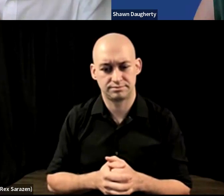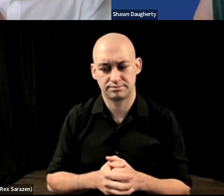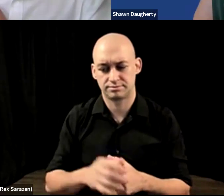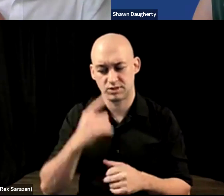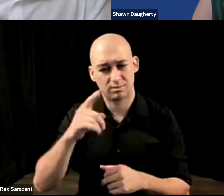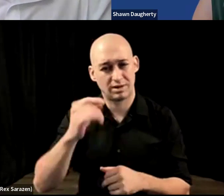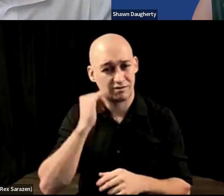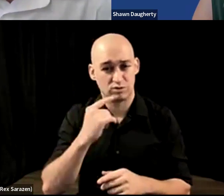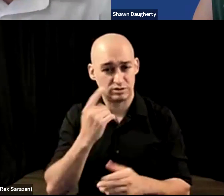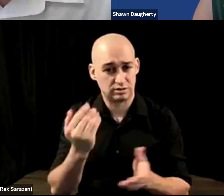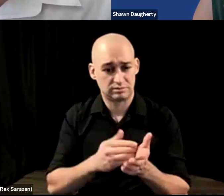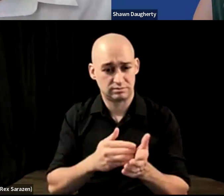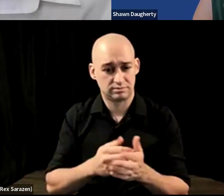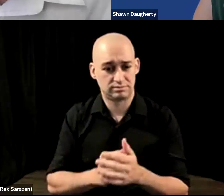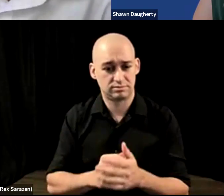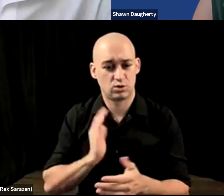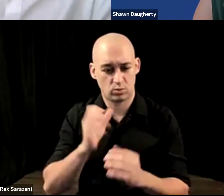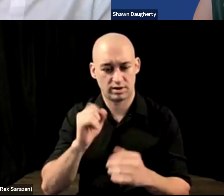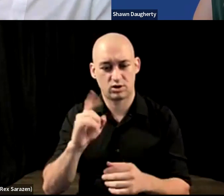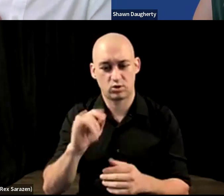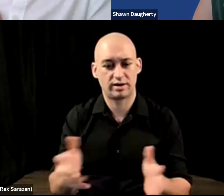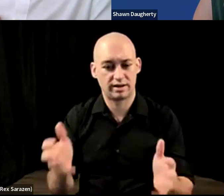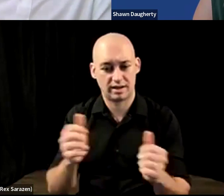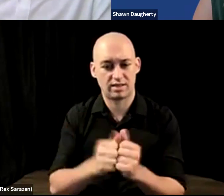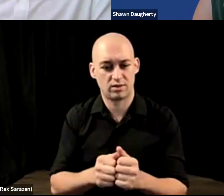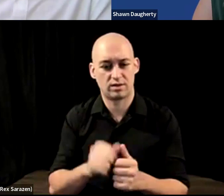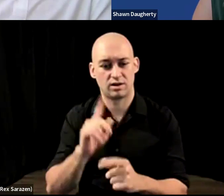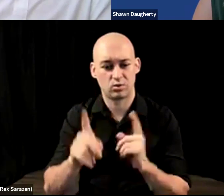Yeah, we, we can do it together and I'll repeat the question. It's a question on,